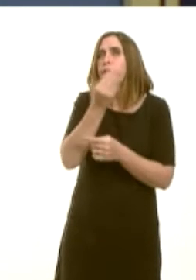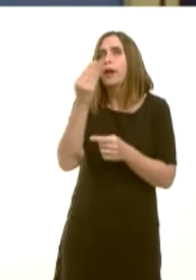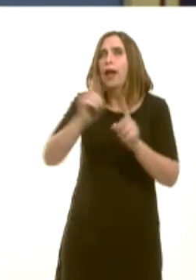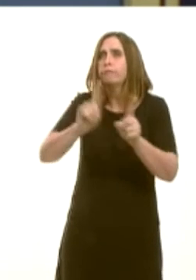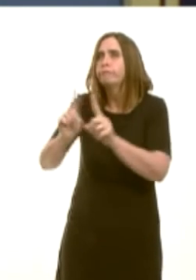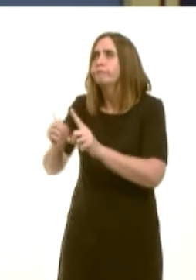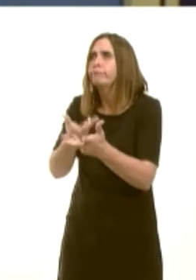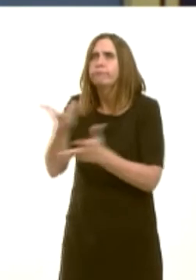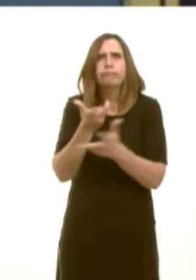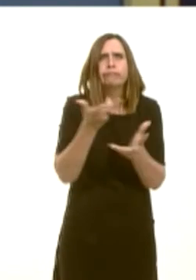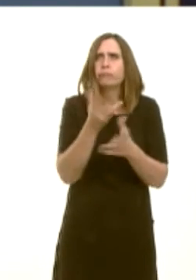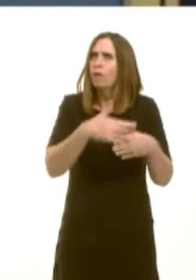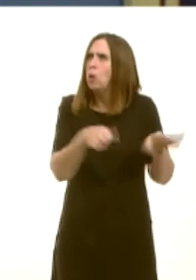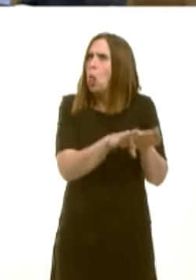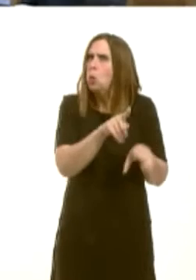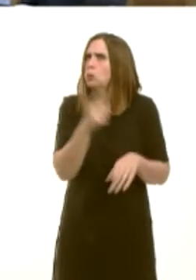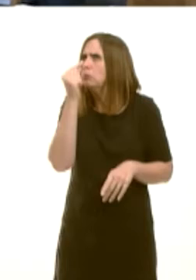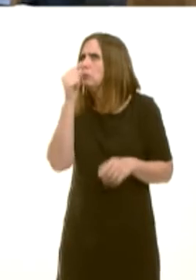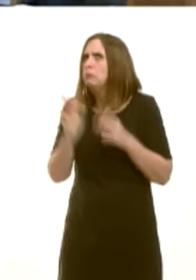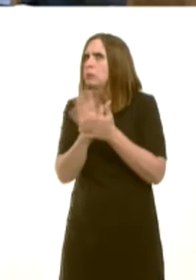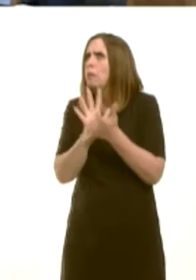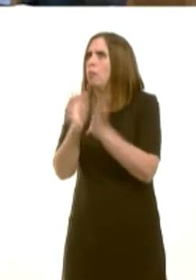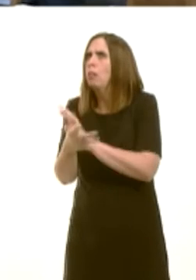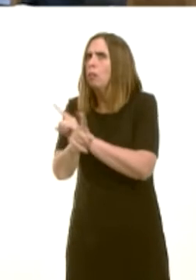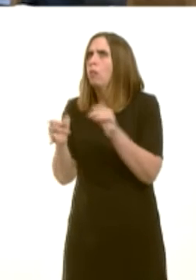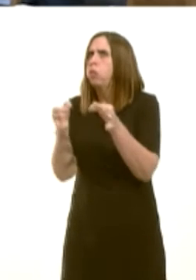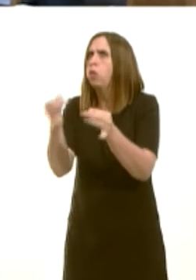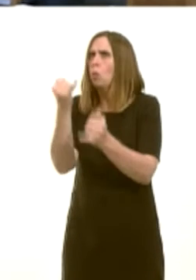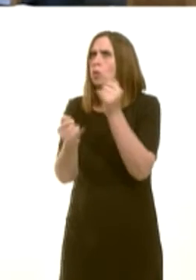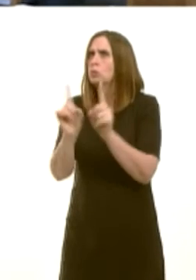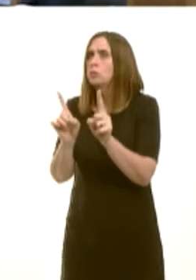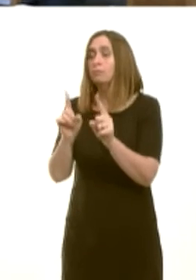see the implications upon emergency services and what they do? Iíve had personal experience